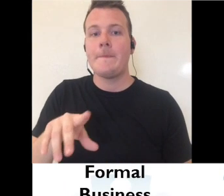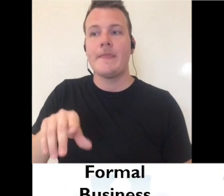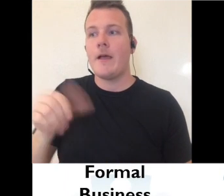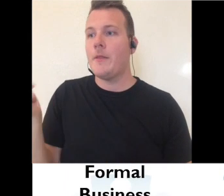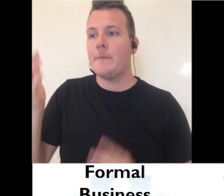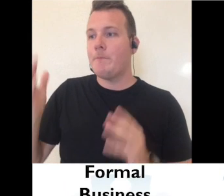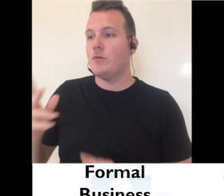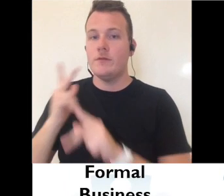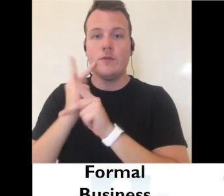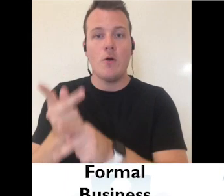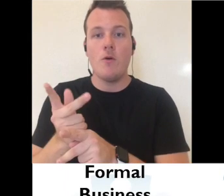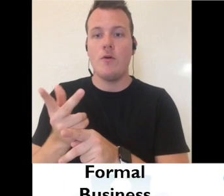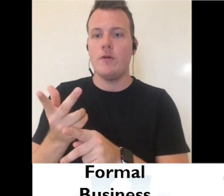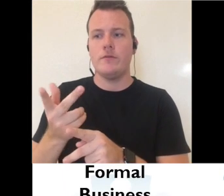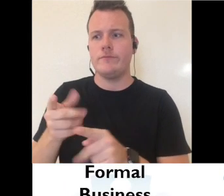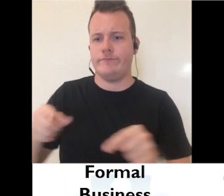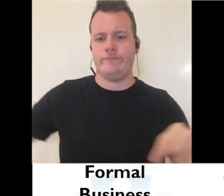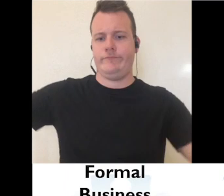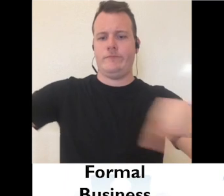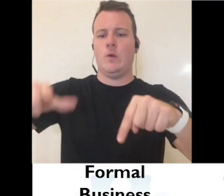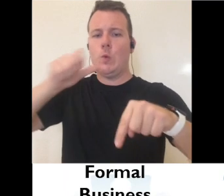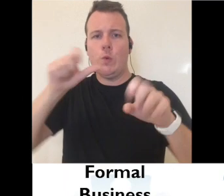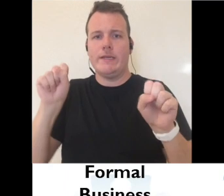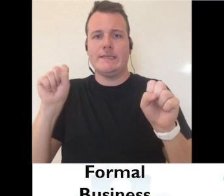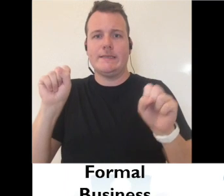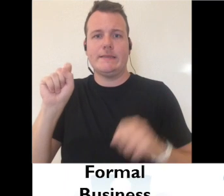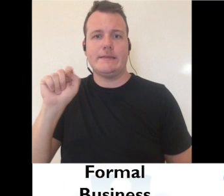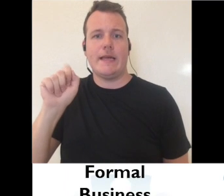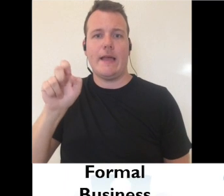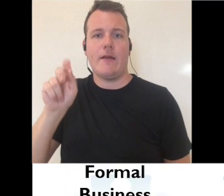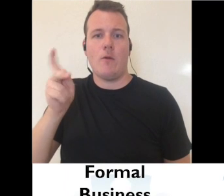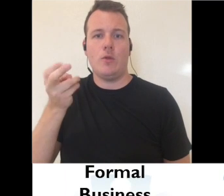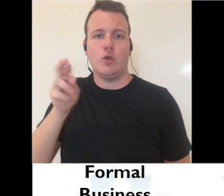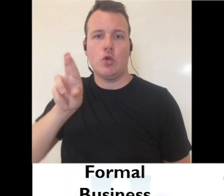contributions to the practice, how much are you going to contribute, your